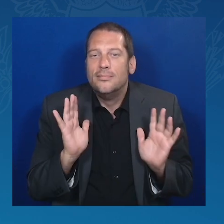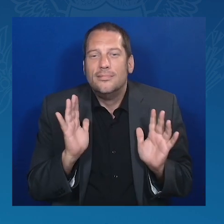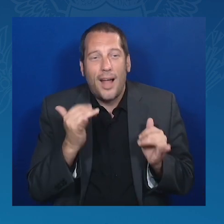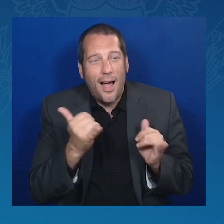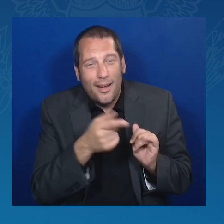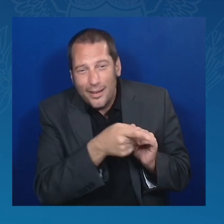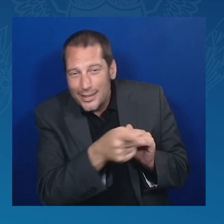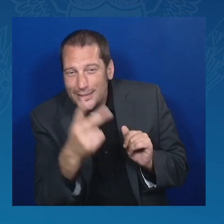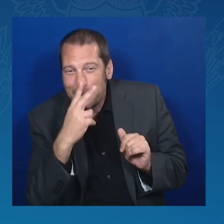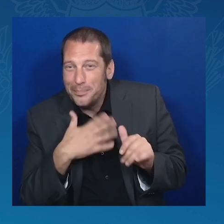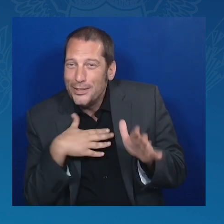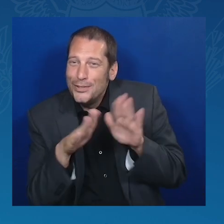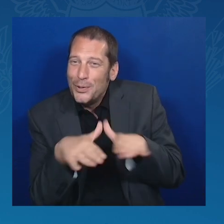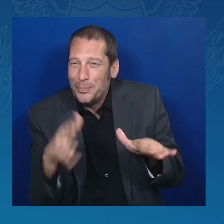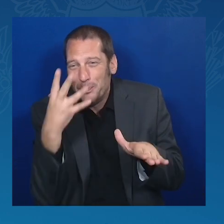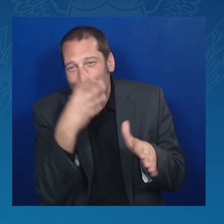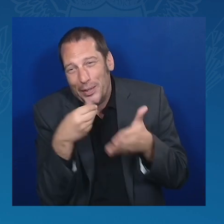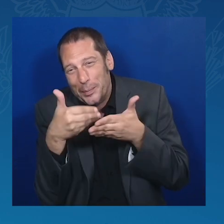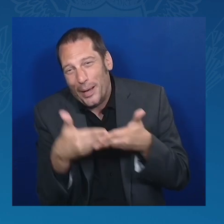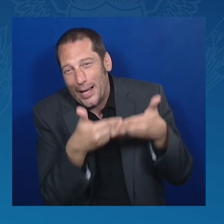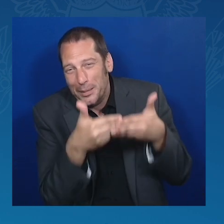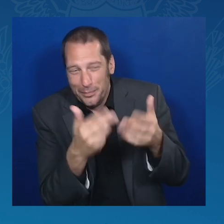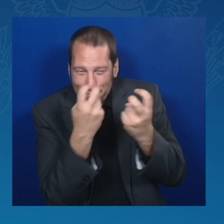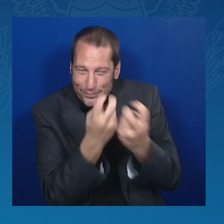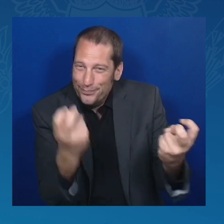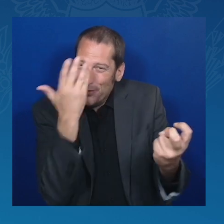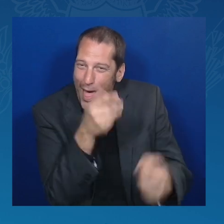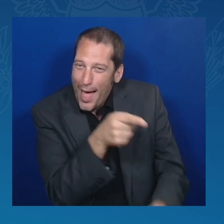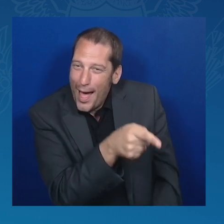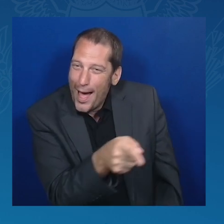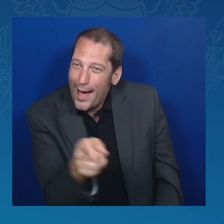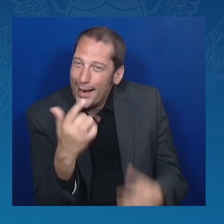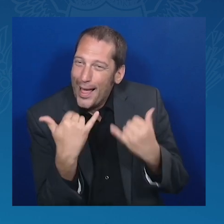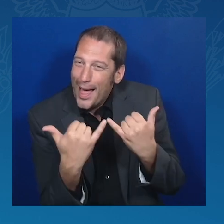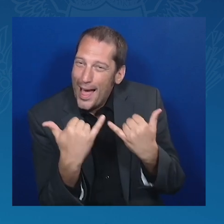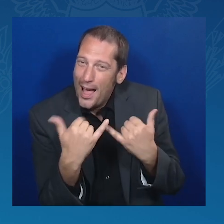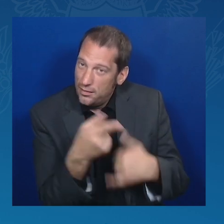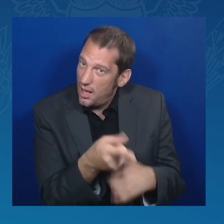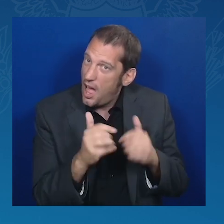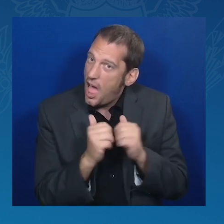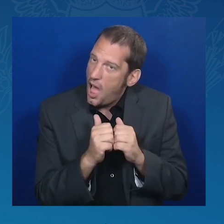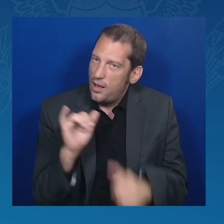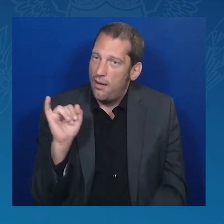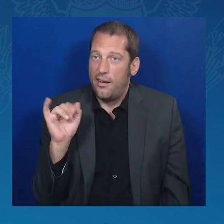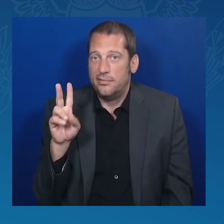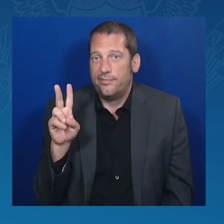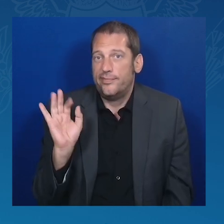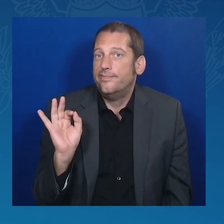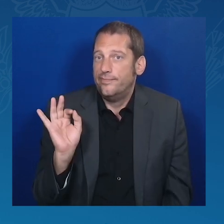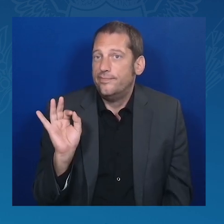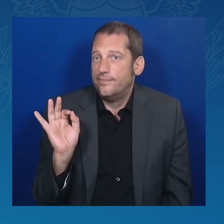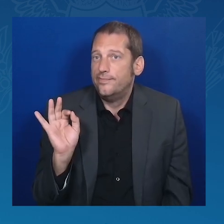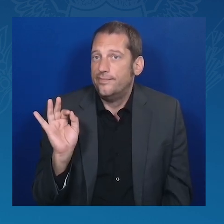but, I found myself pregnant naturally for the first time. I didn't think it could happen for me, so we were very excited.